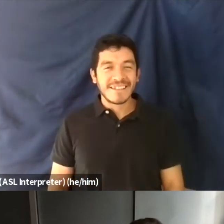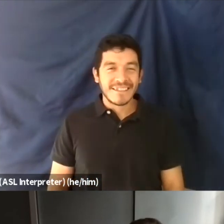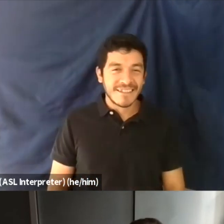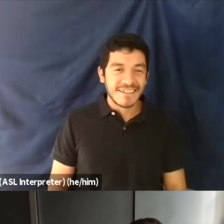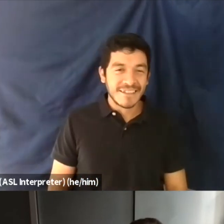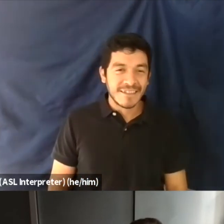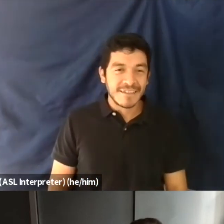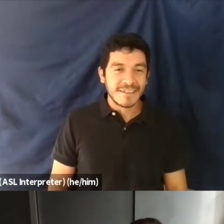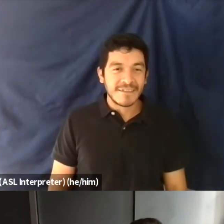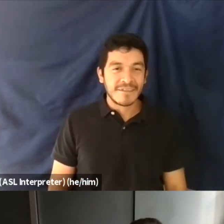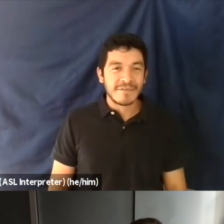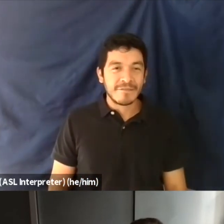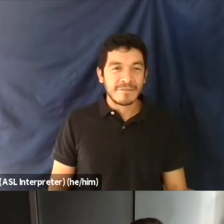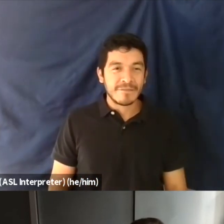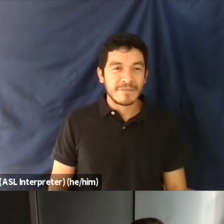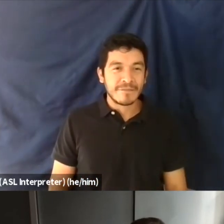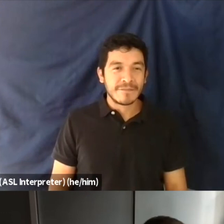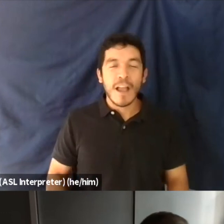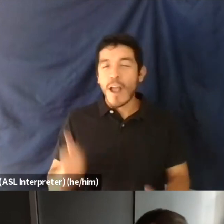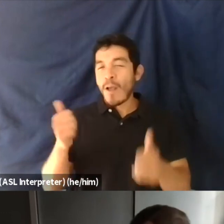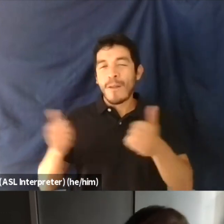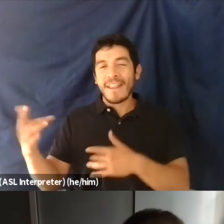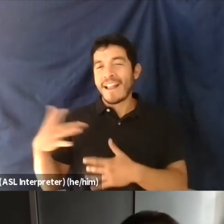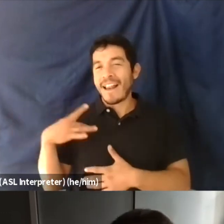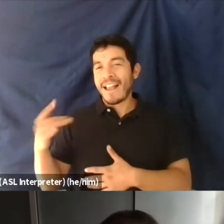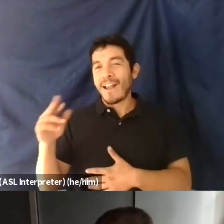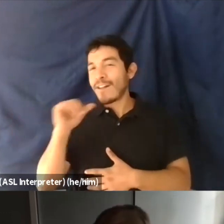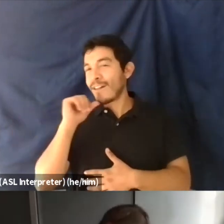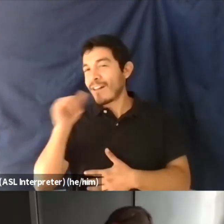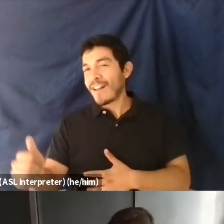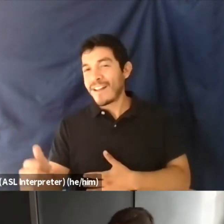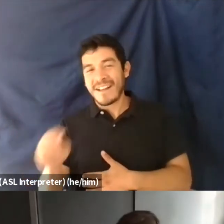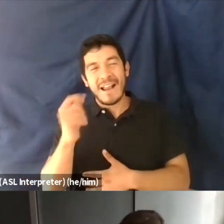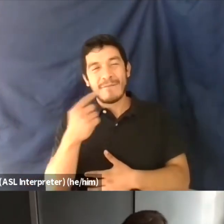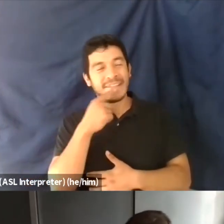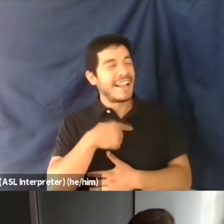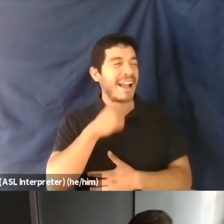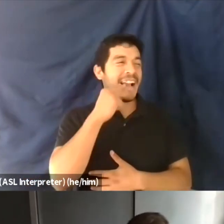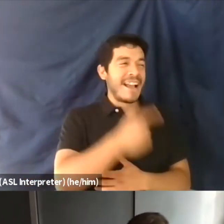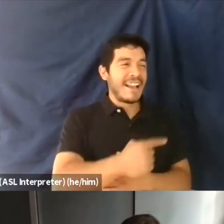Whether he likes it or not. Absolutely, can't wait, I'm ready.